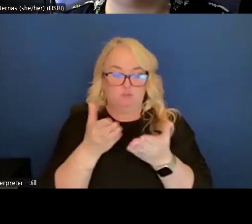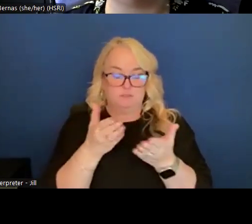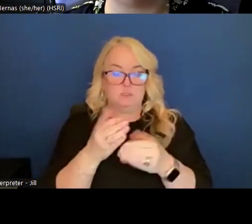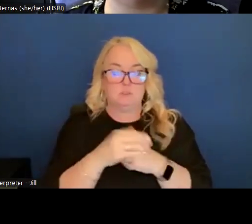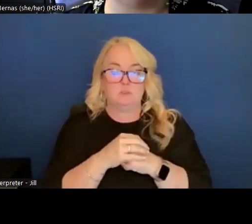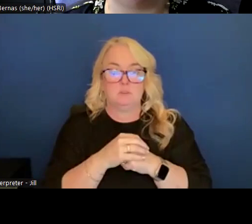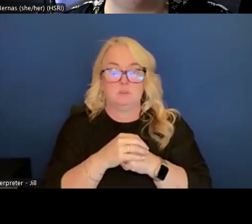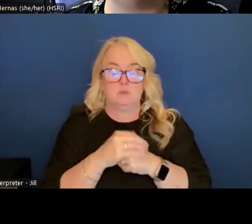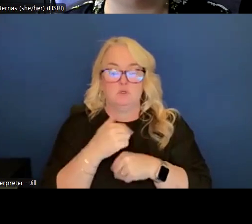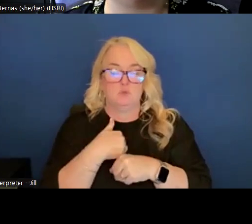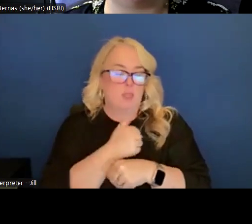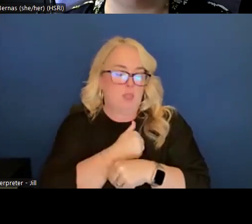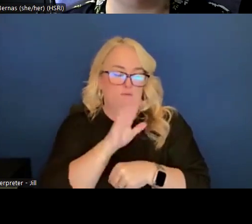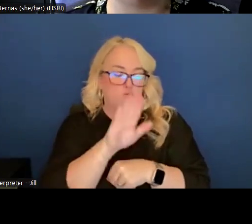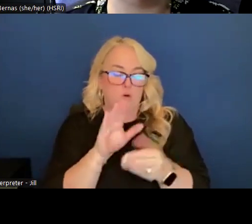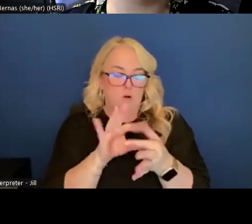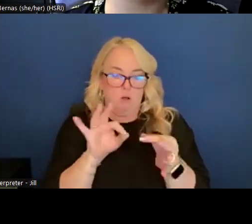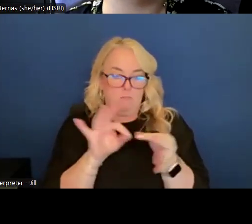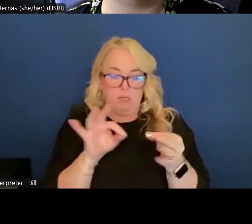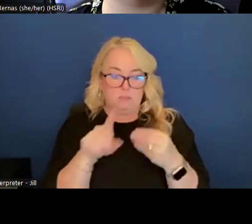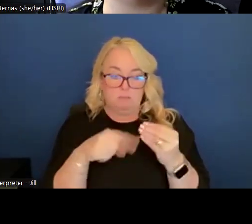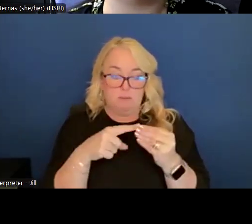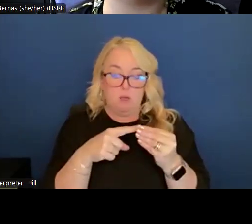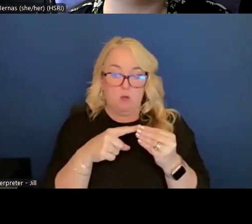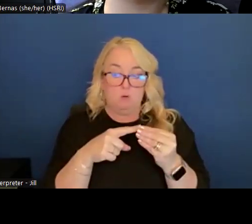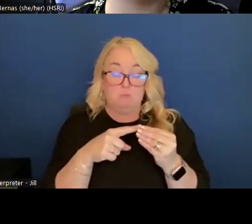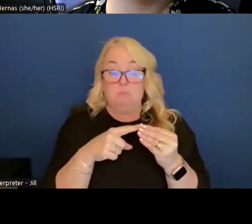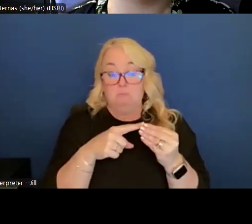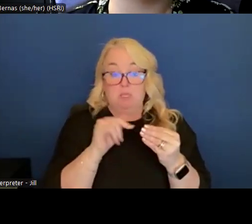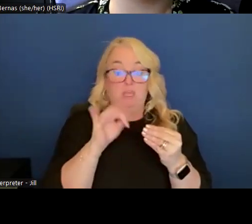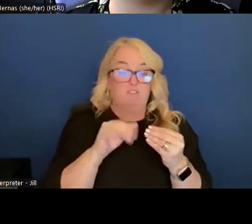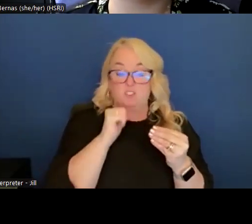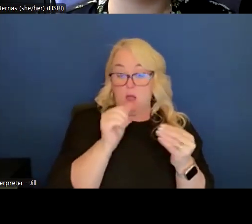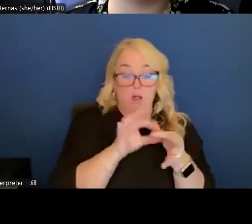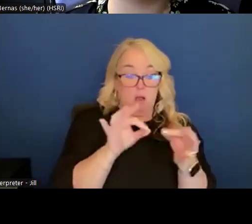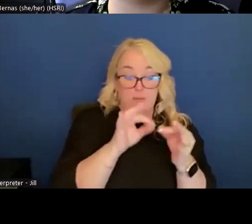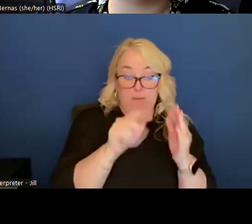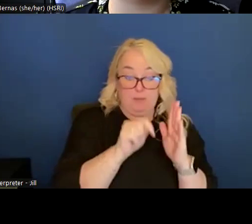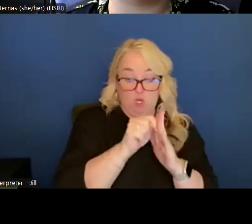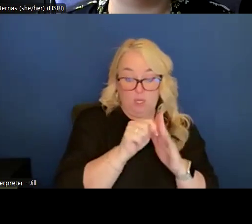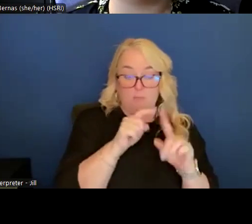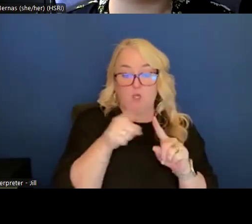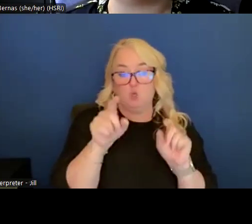love what you said about, even when there isn't a comment period, kind of preparing yourself to be able to